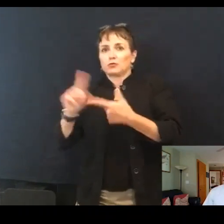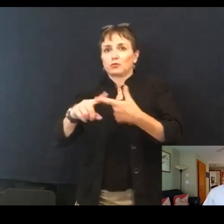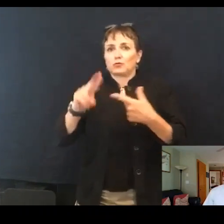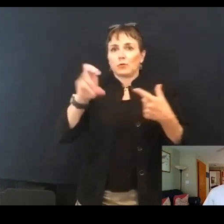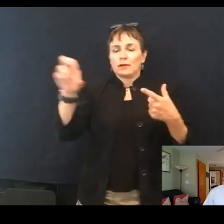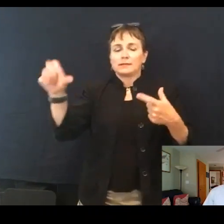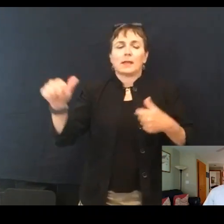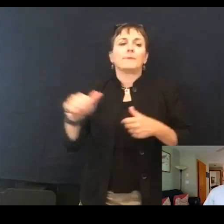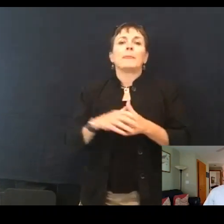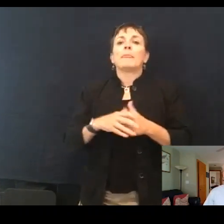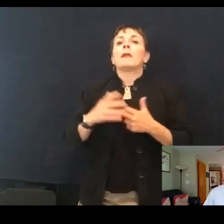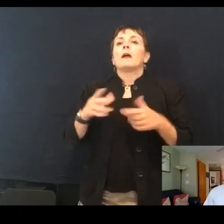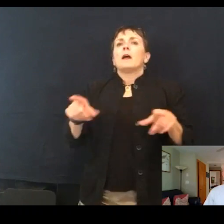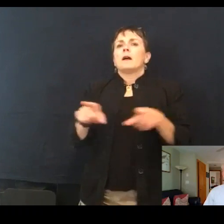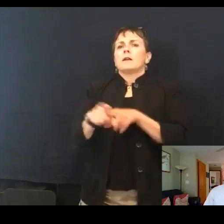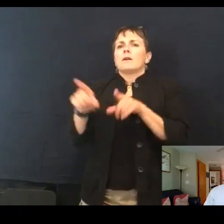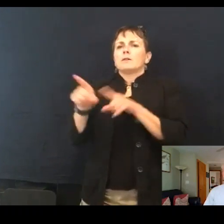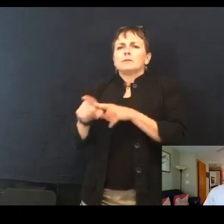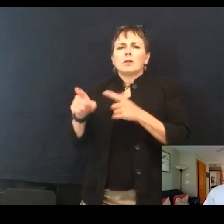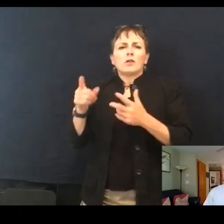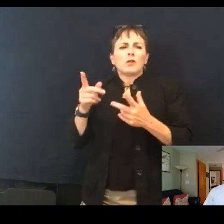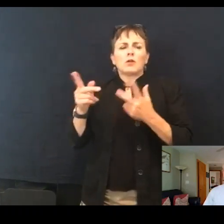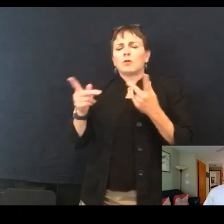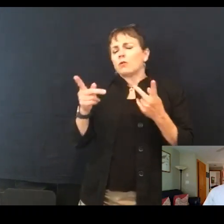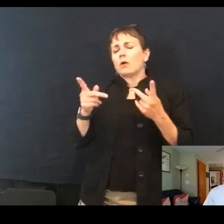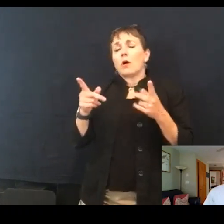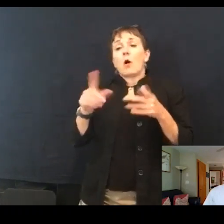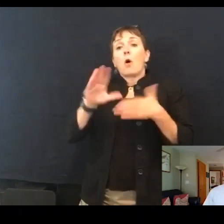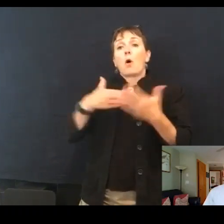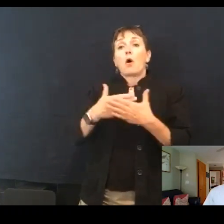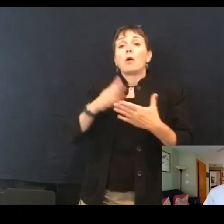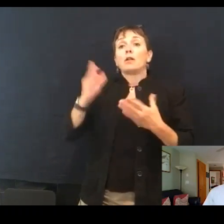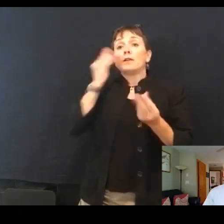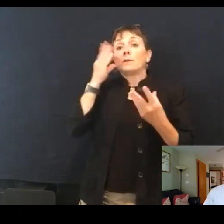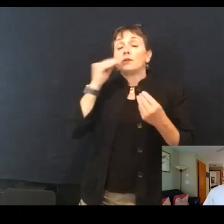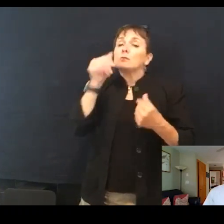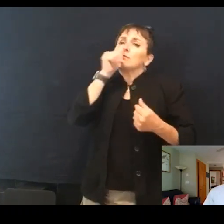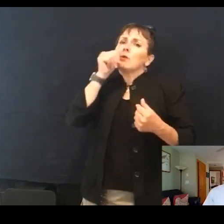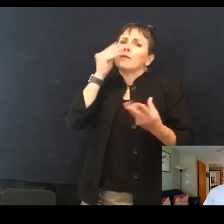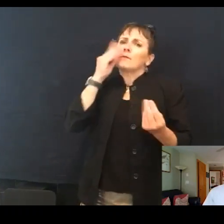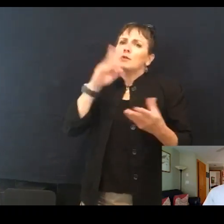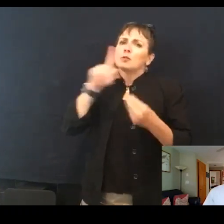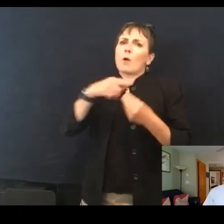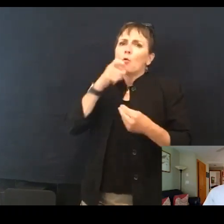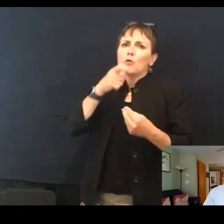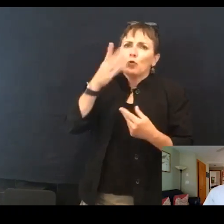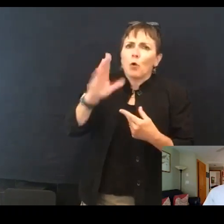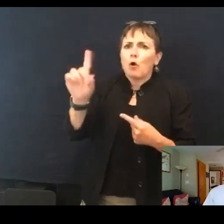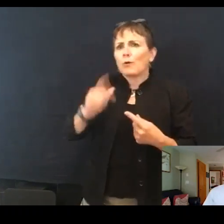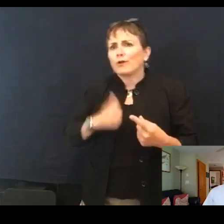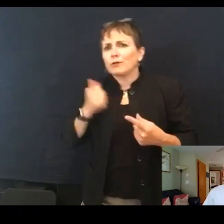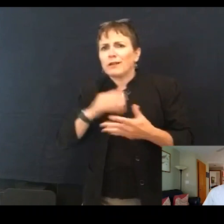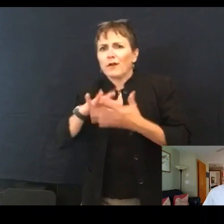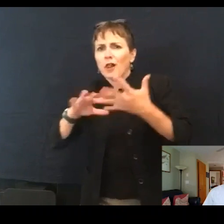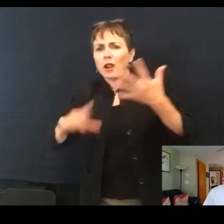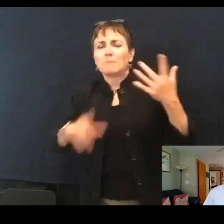the handling of identifiable health data around the world.